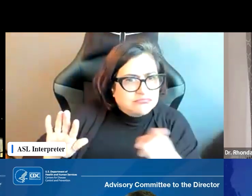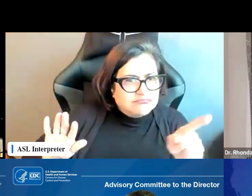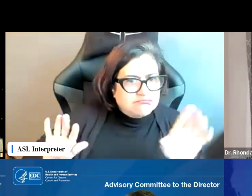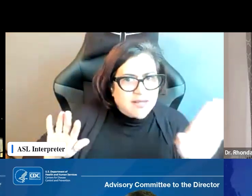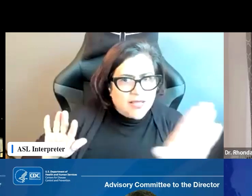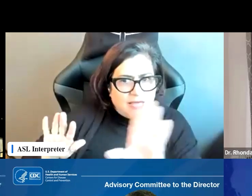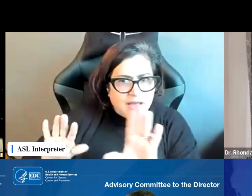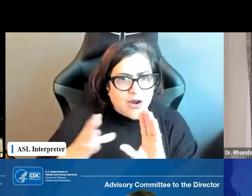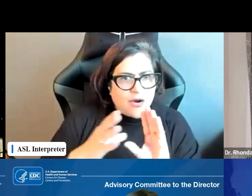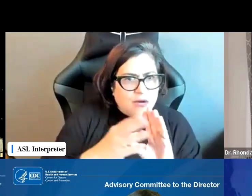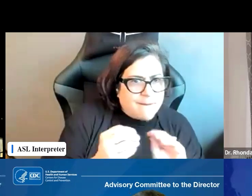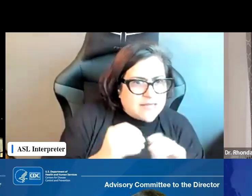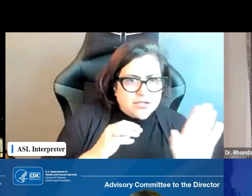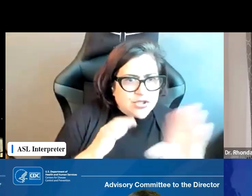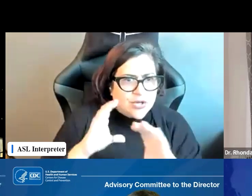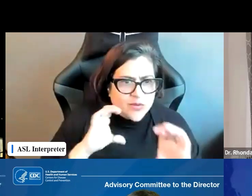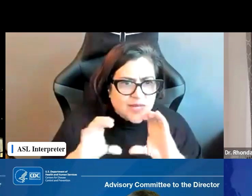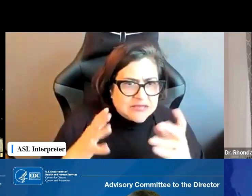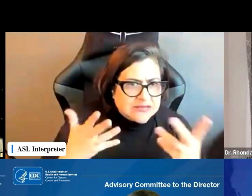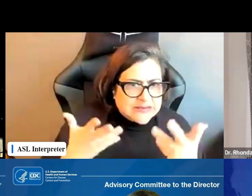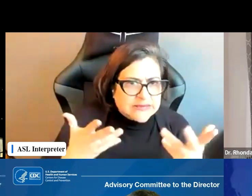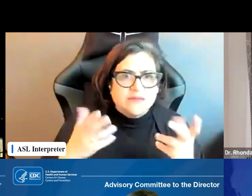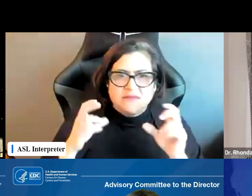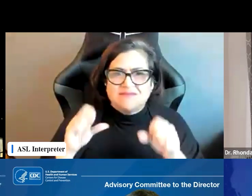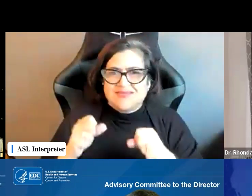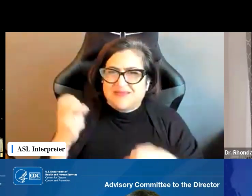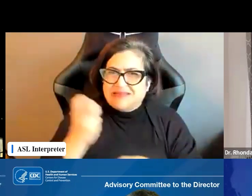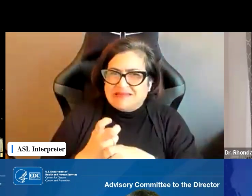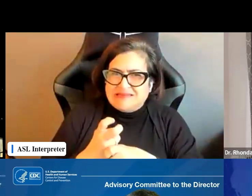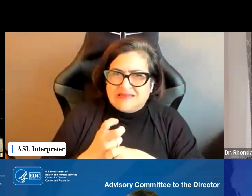to be communicating, it can be hard to really be fully successful.